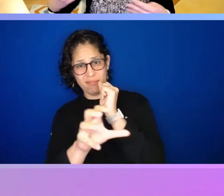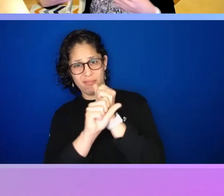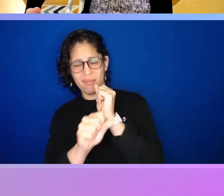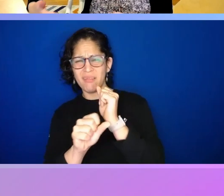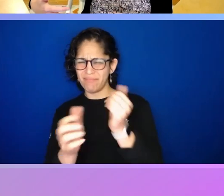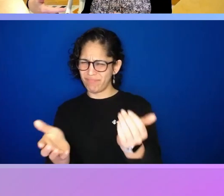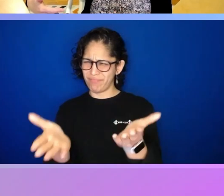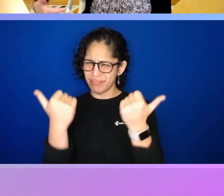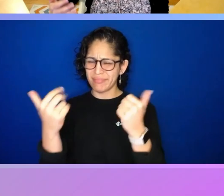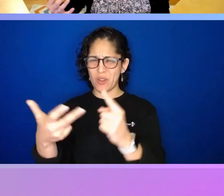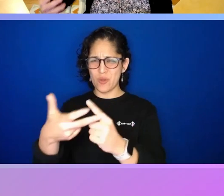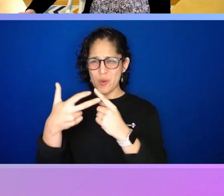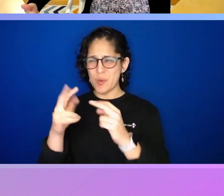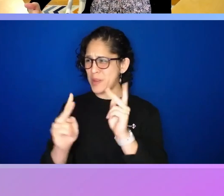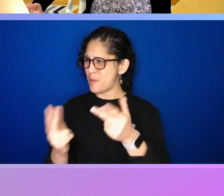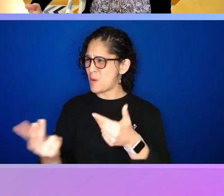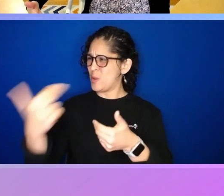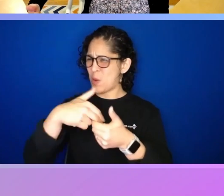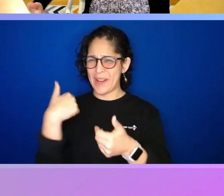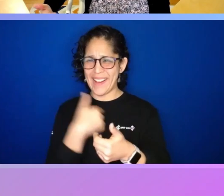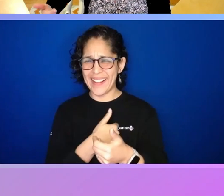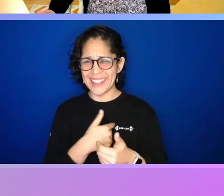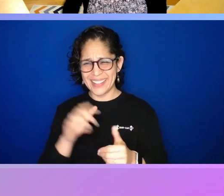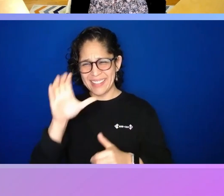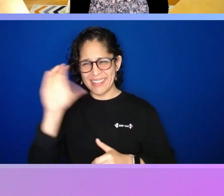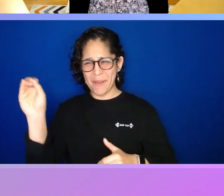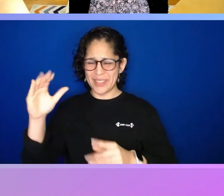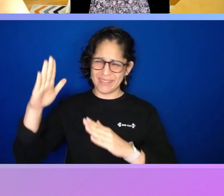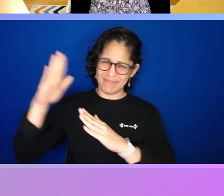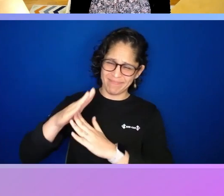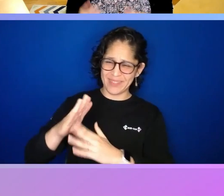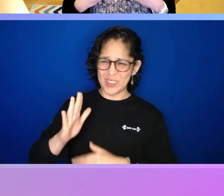could be considered decorative. And those icons come into play